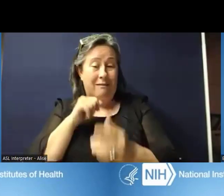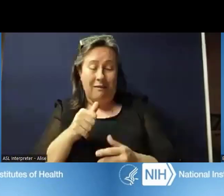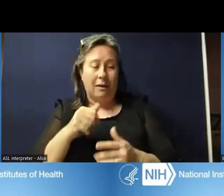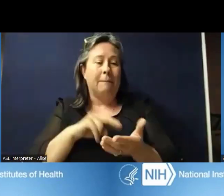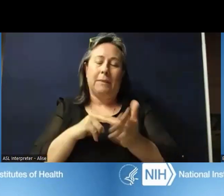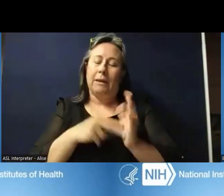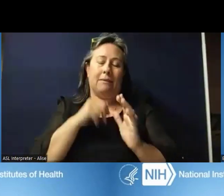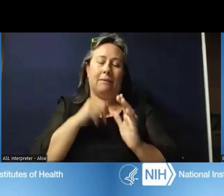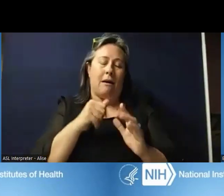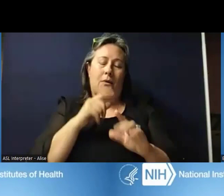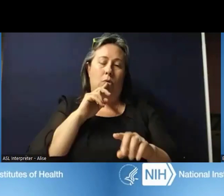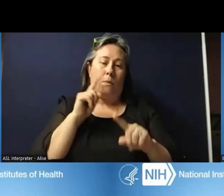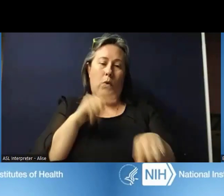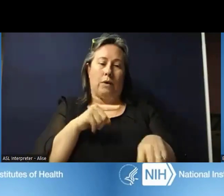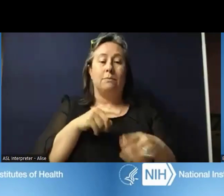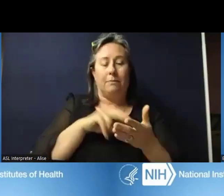So, Alan, you are correct. That's right.